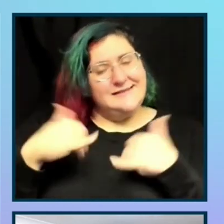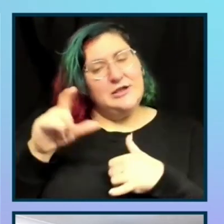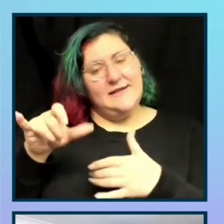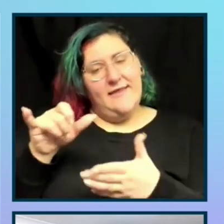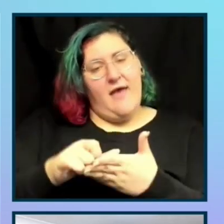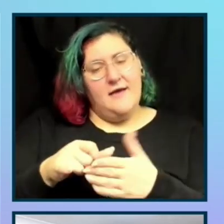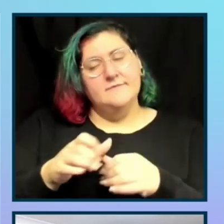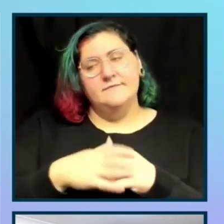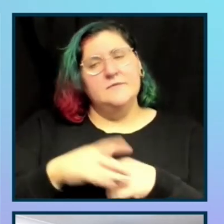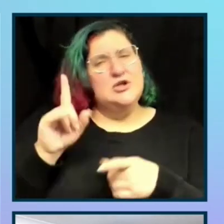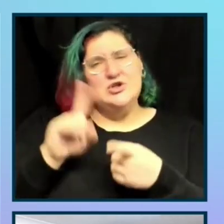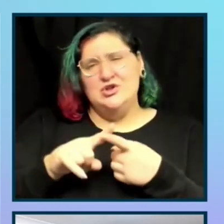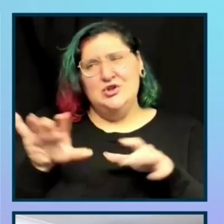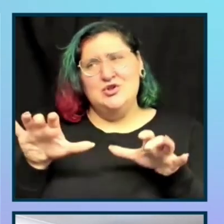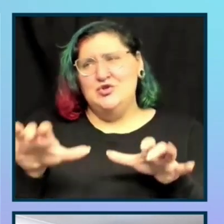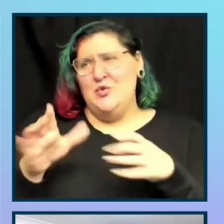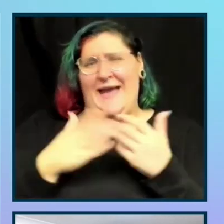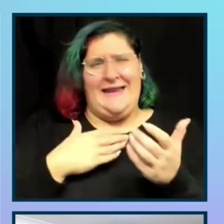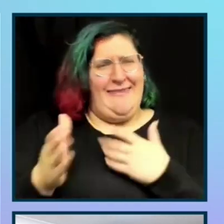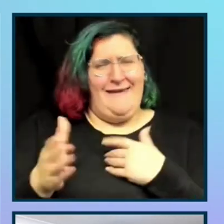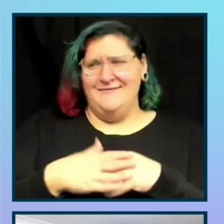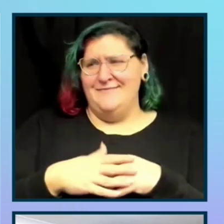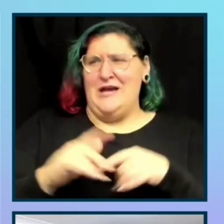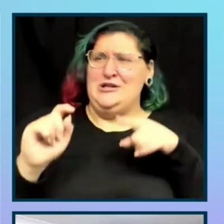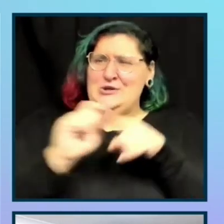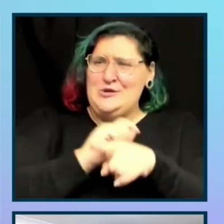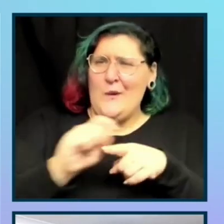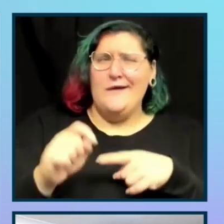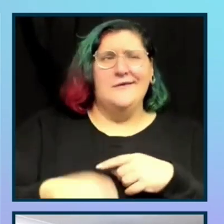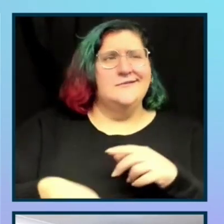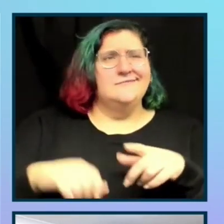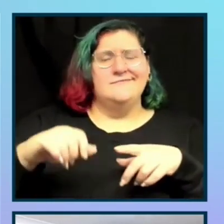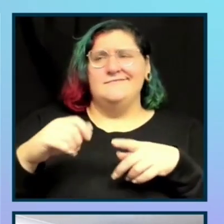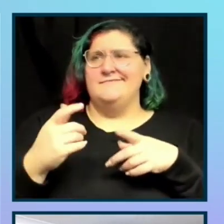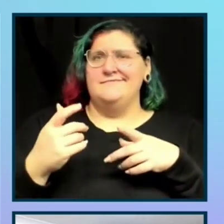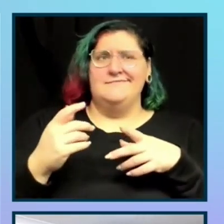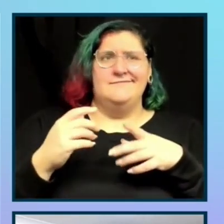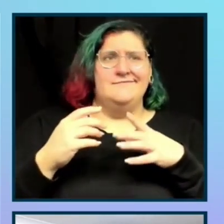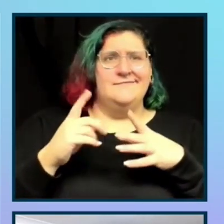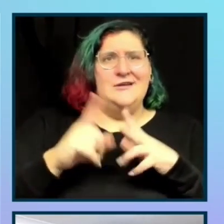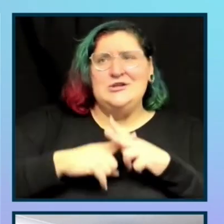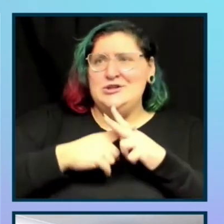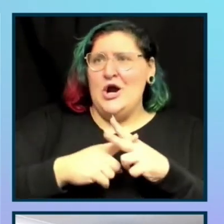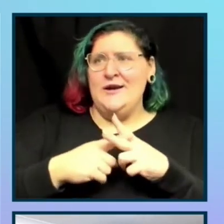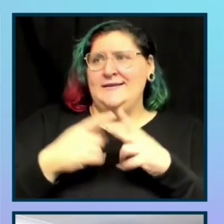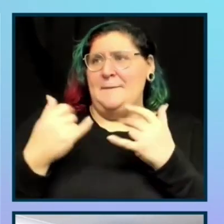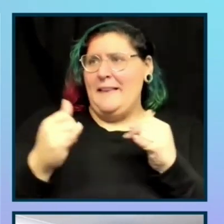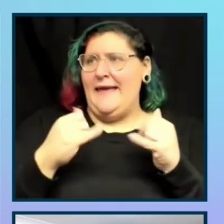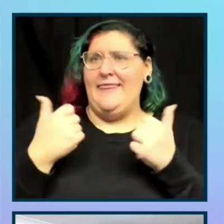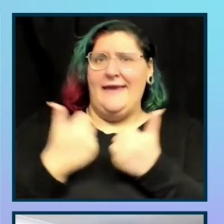out of your starting tavern, when you begin a game. Though, there are of course work arounds for elements